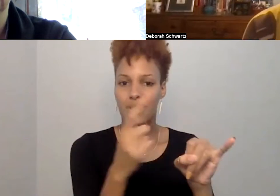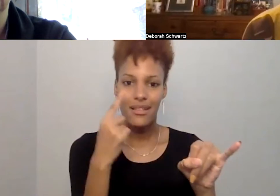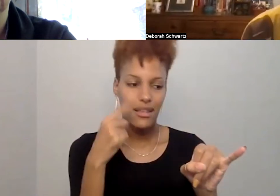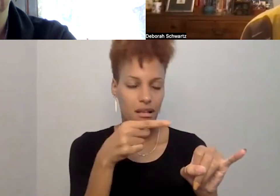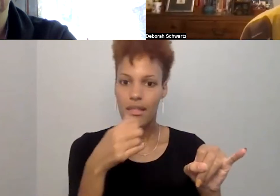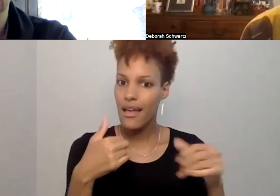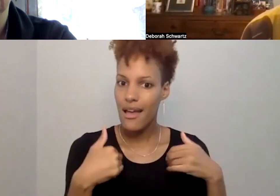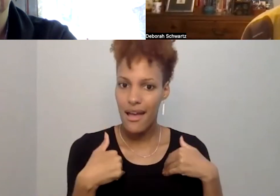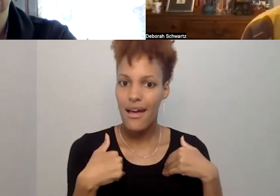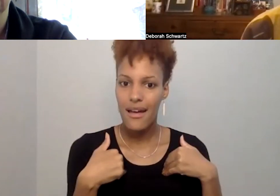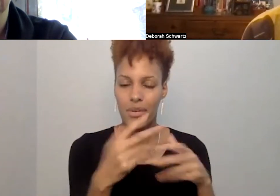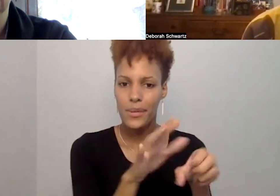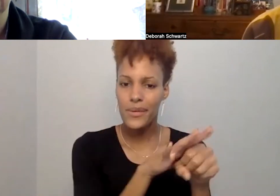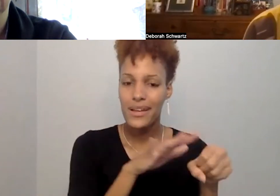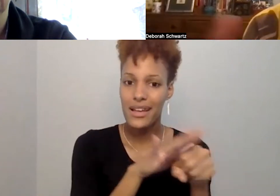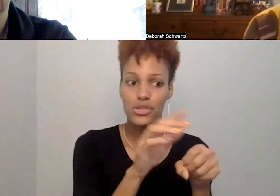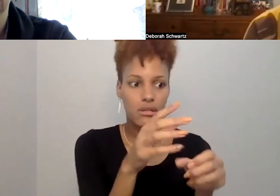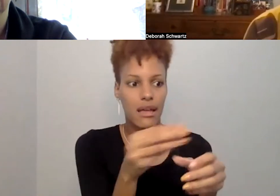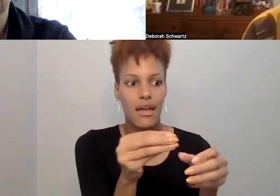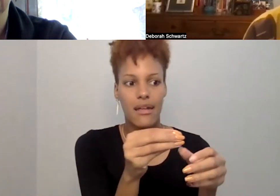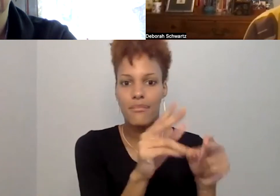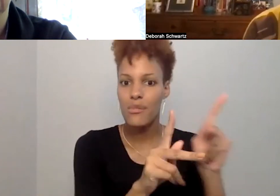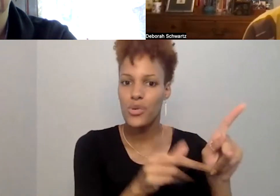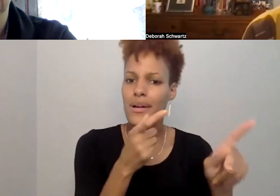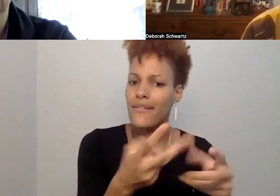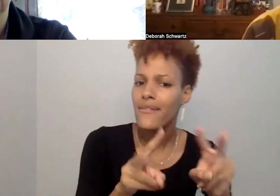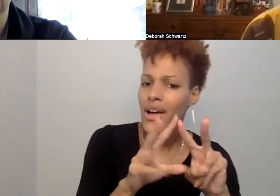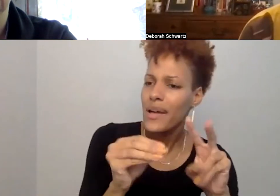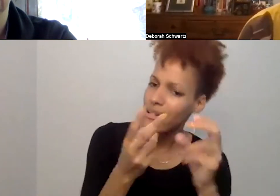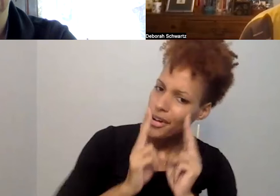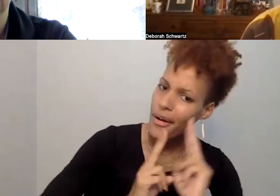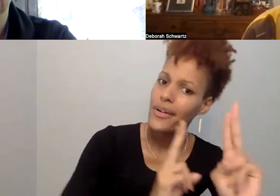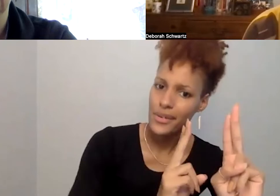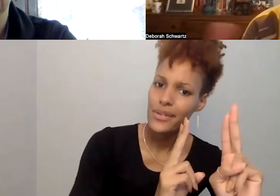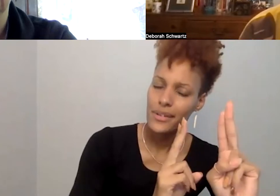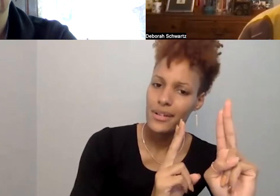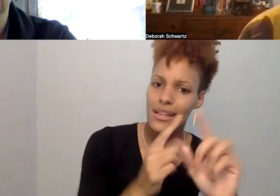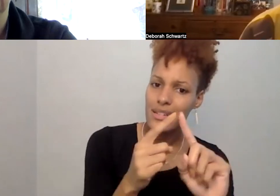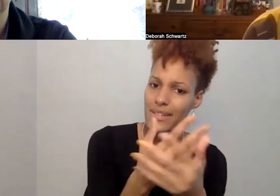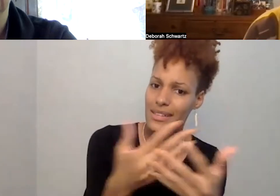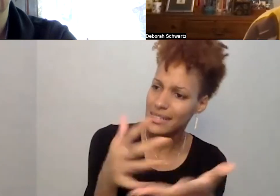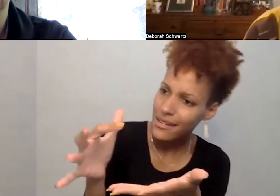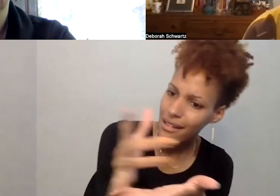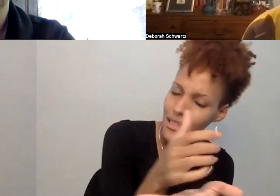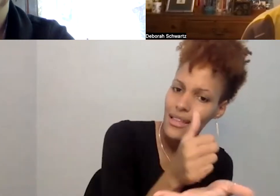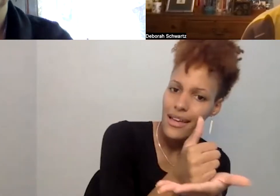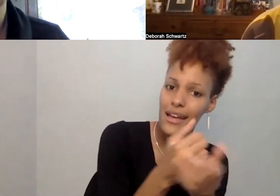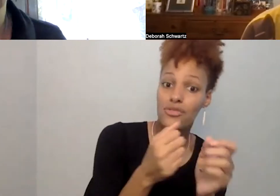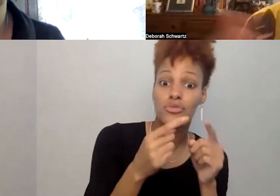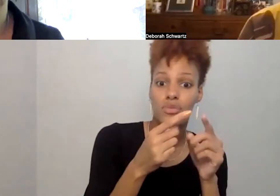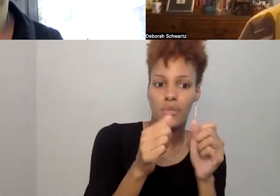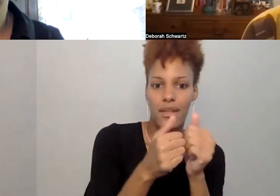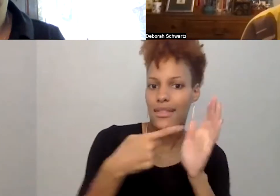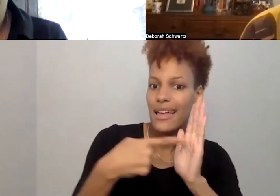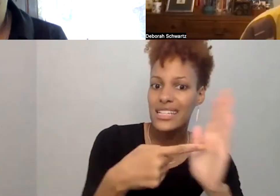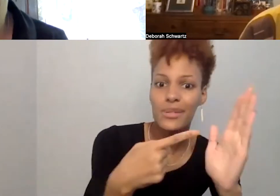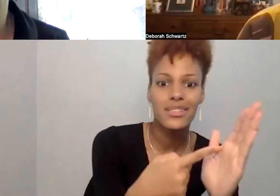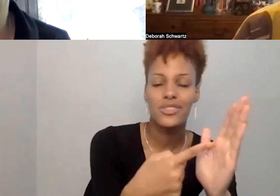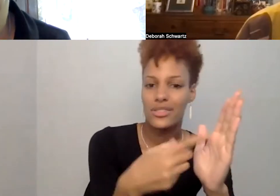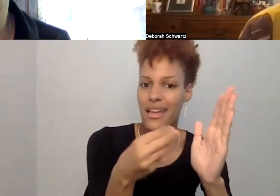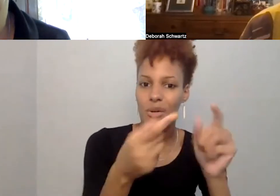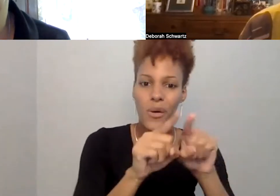just would value these things but honor them with preservation and exhibition and fold them into the